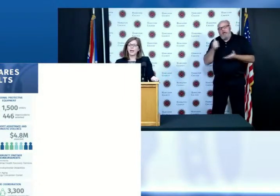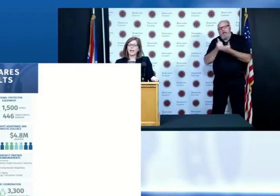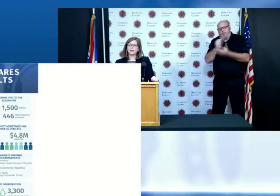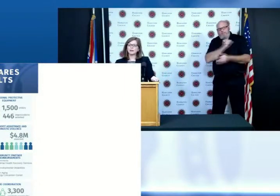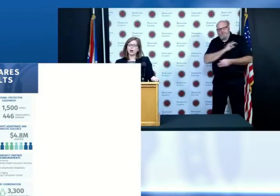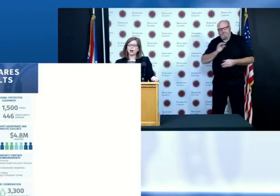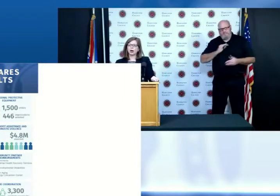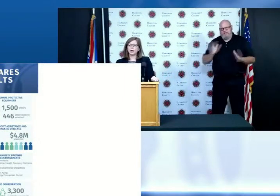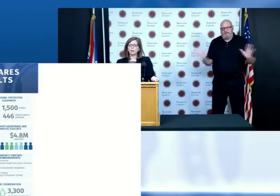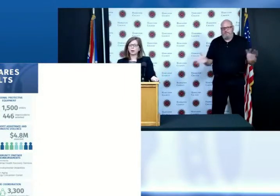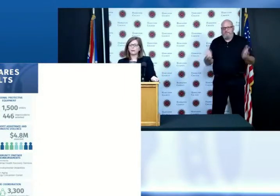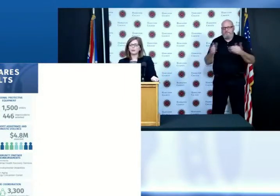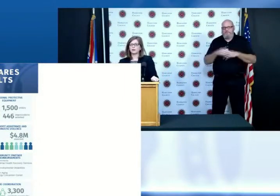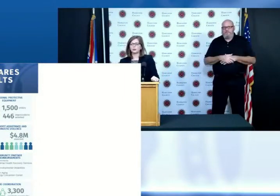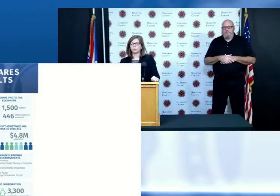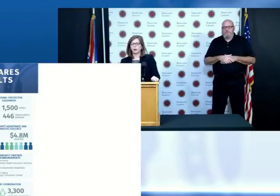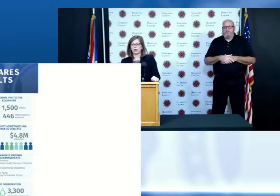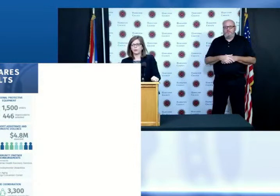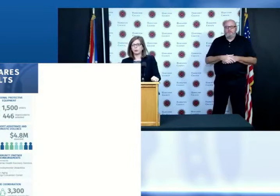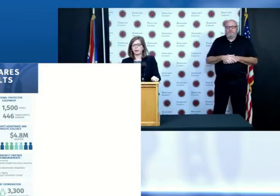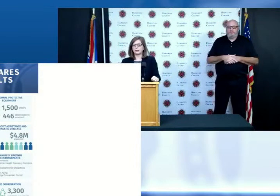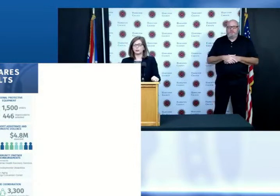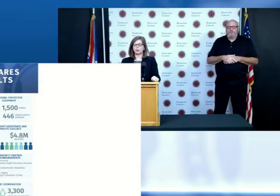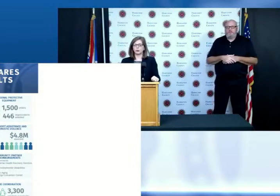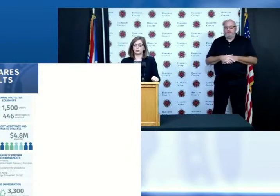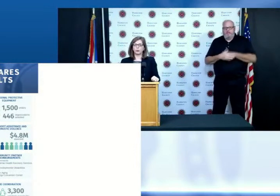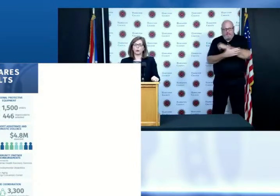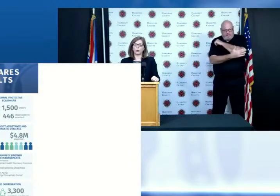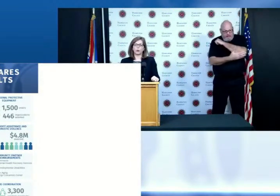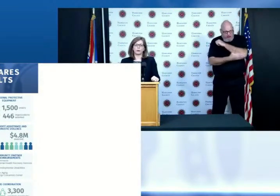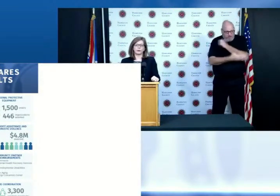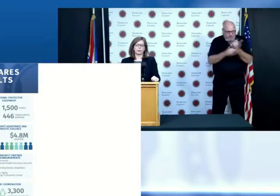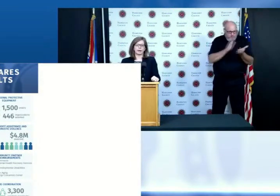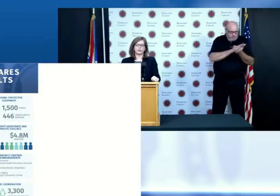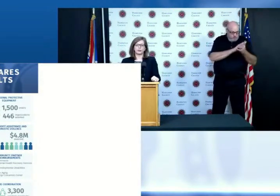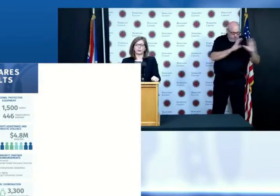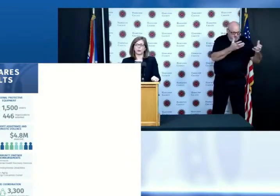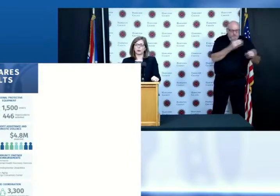and our our non-profits have played such a critical role over this past year of course